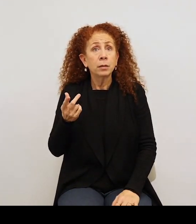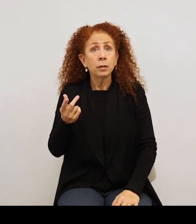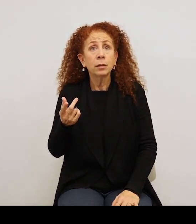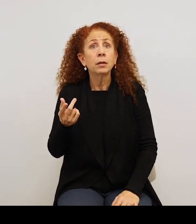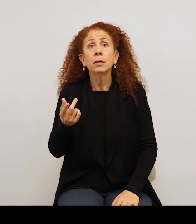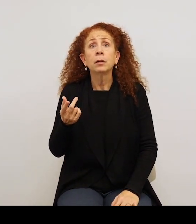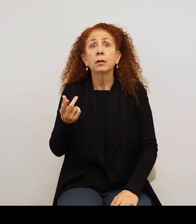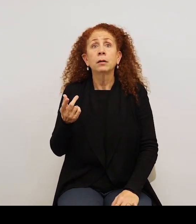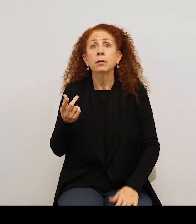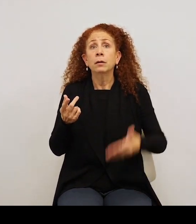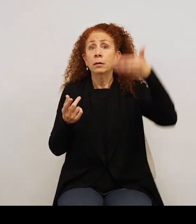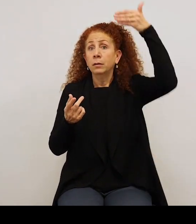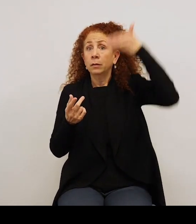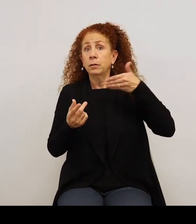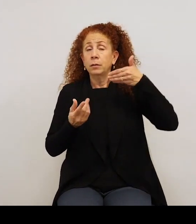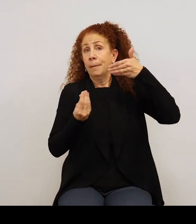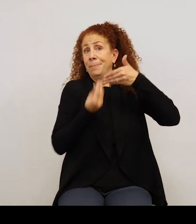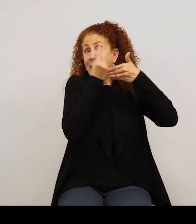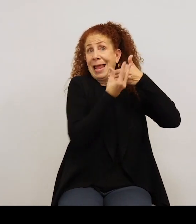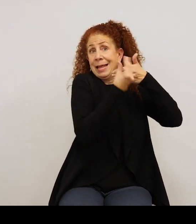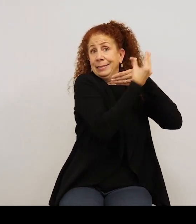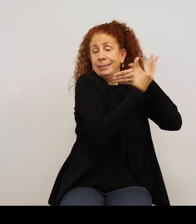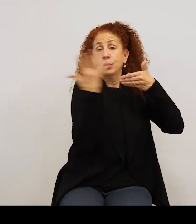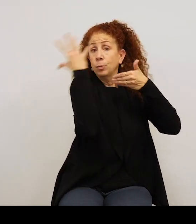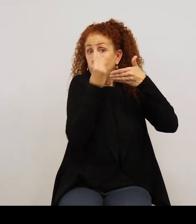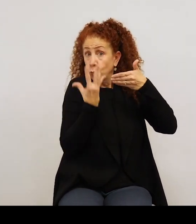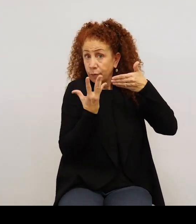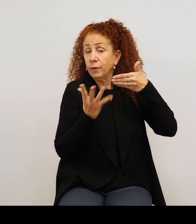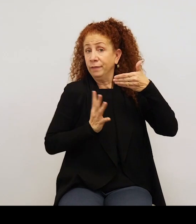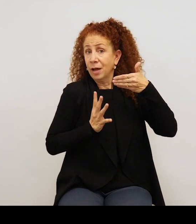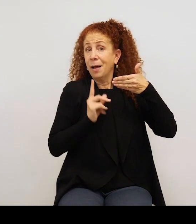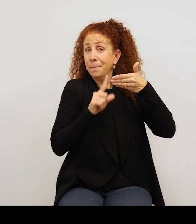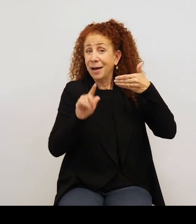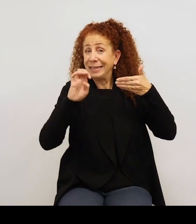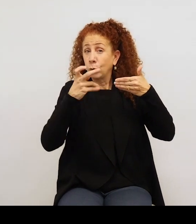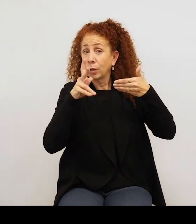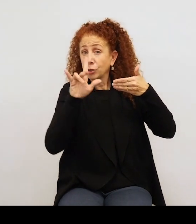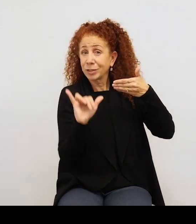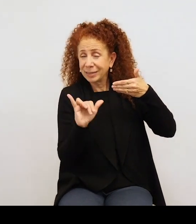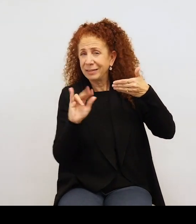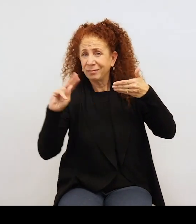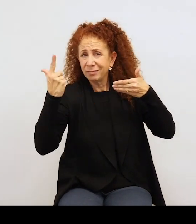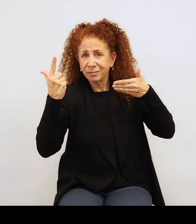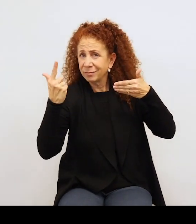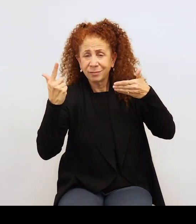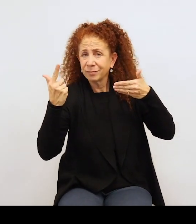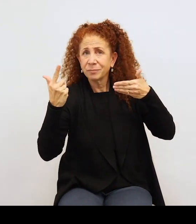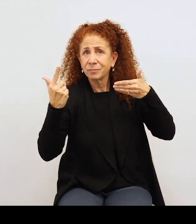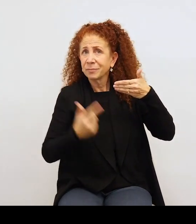do, it's aesthetically maybe very beautiful, but ecologically, it's quite useless.